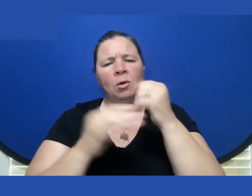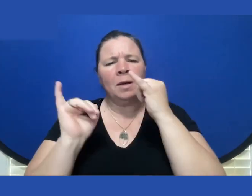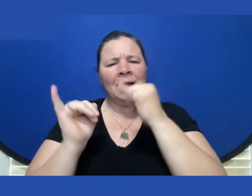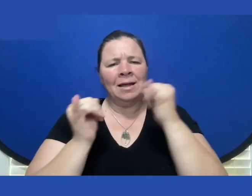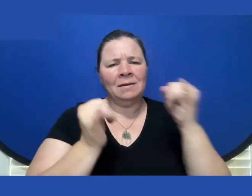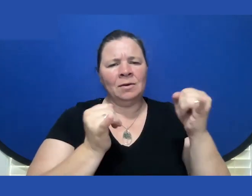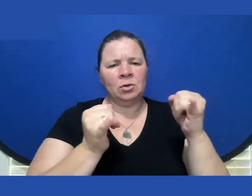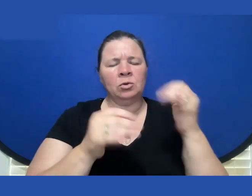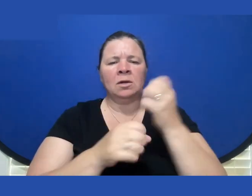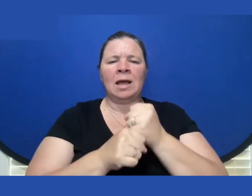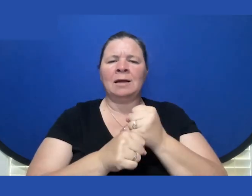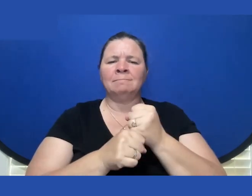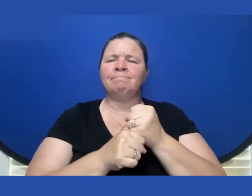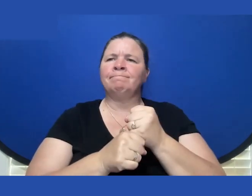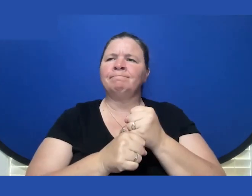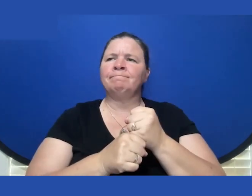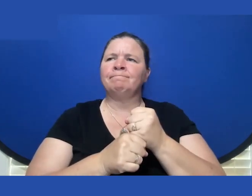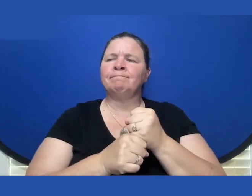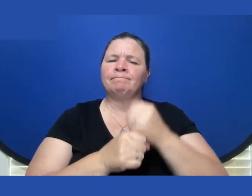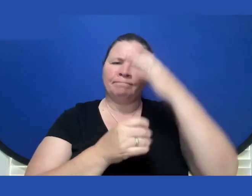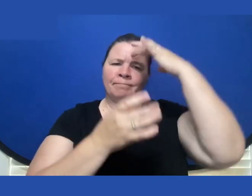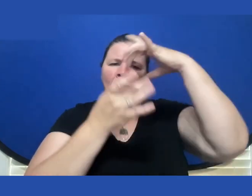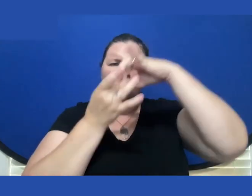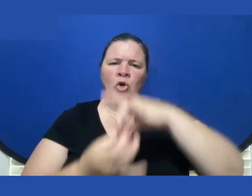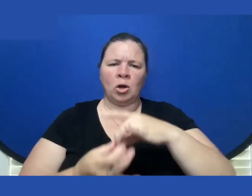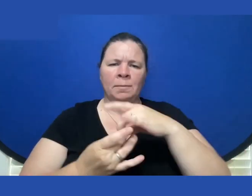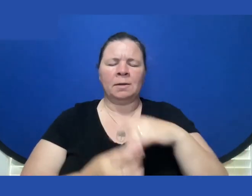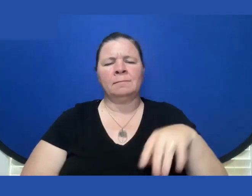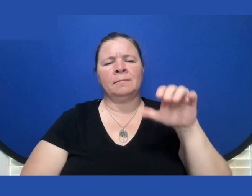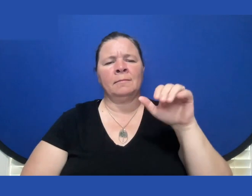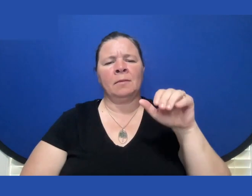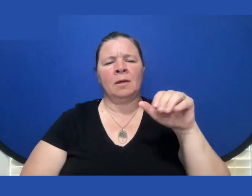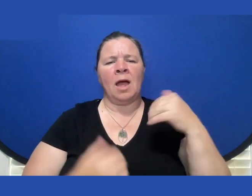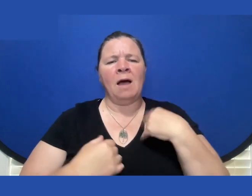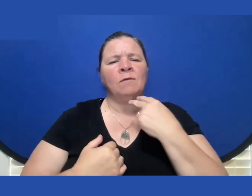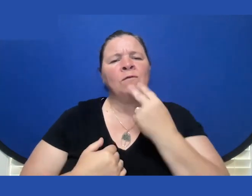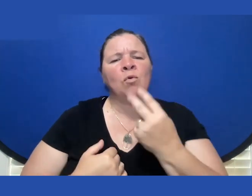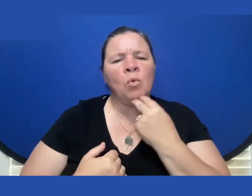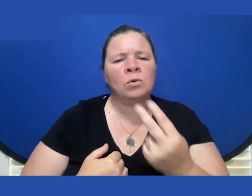get autonomy, have a voice, have autonomy, get through the process quicker